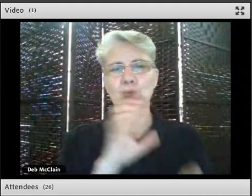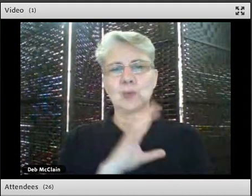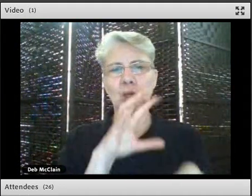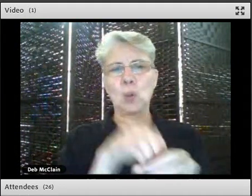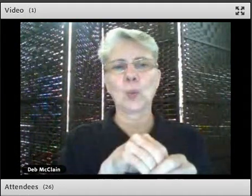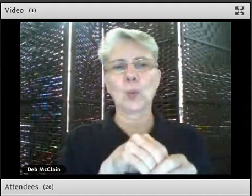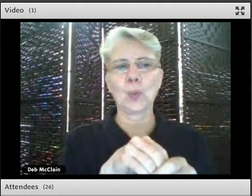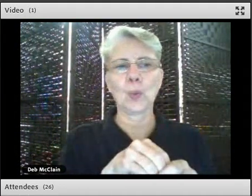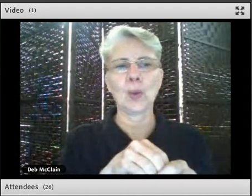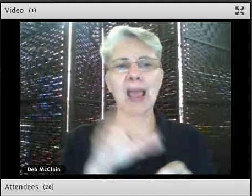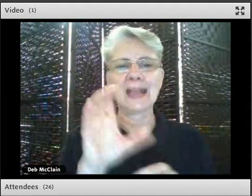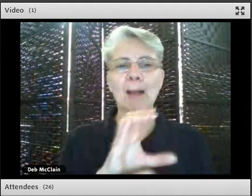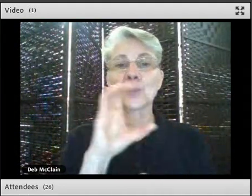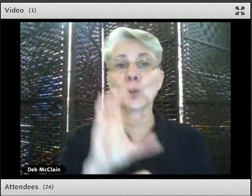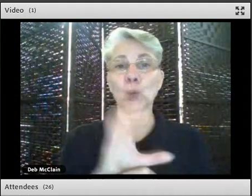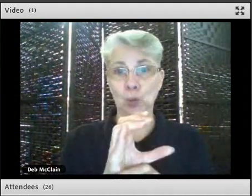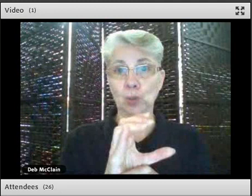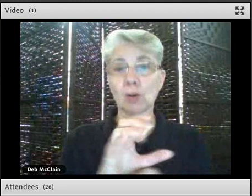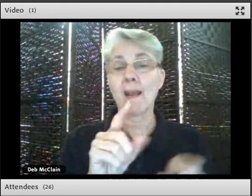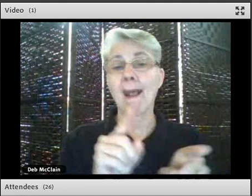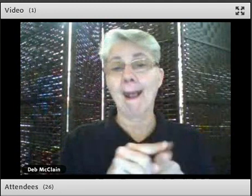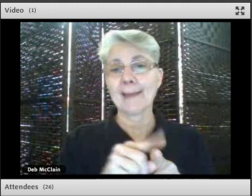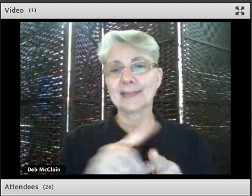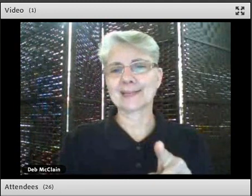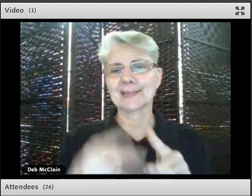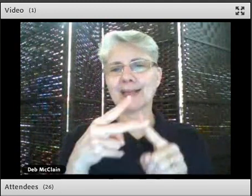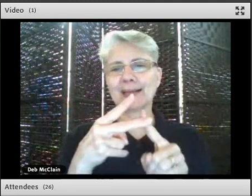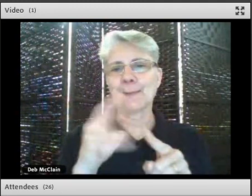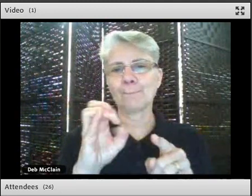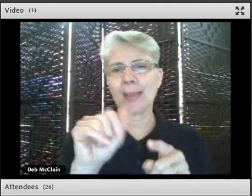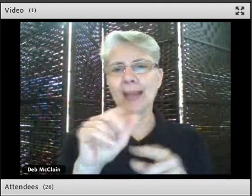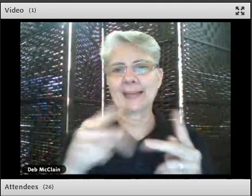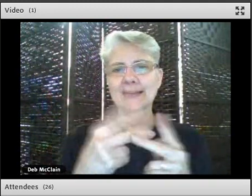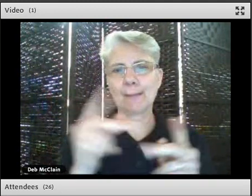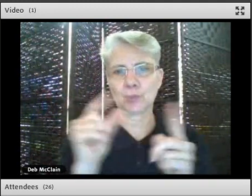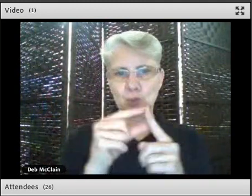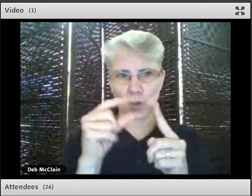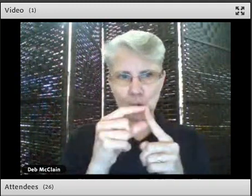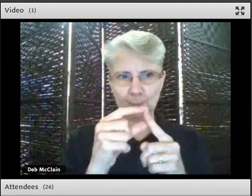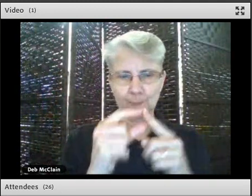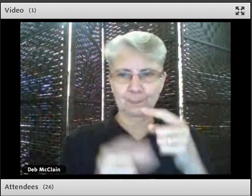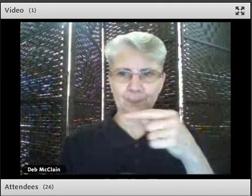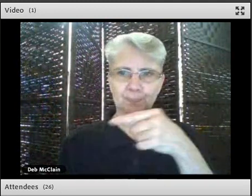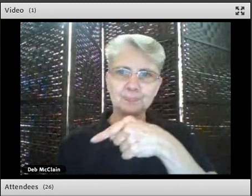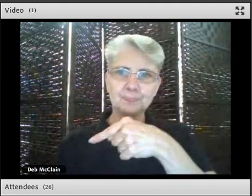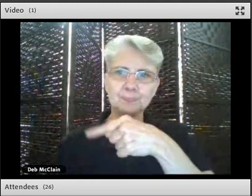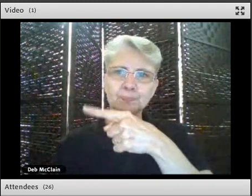for the streaming and downloadable audio for the media type.